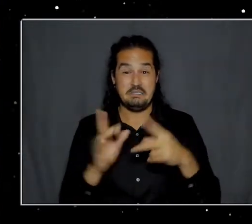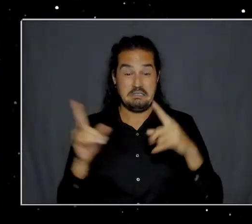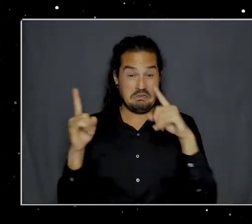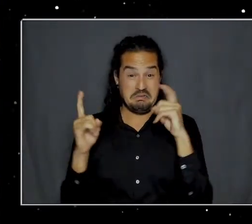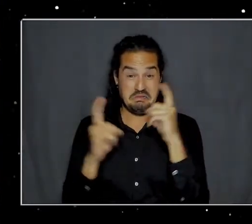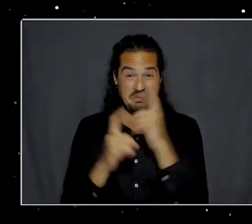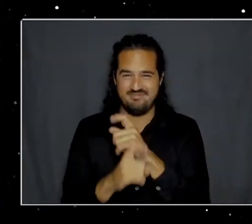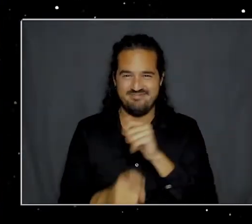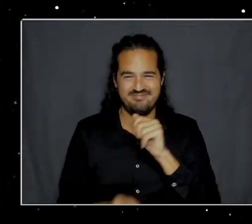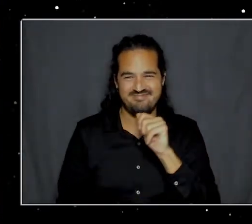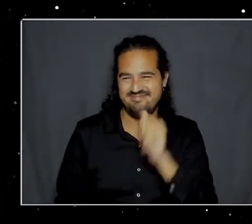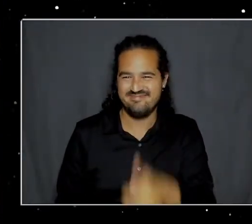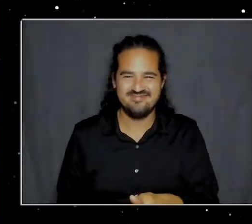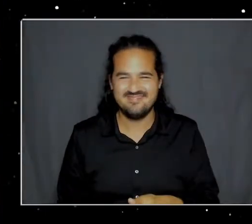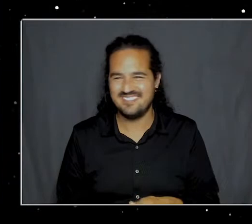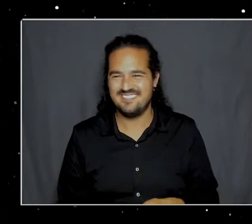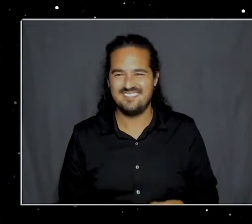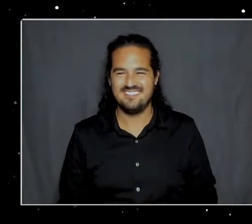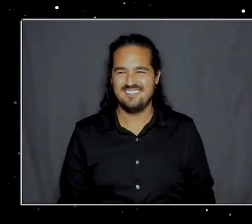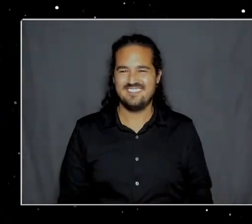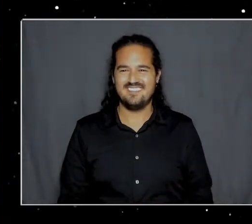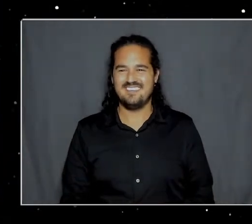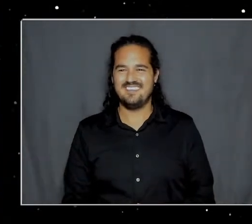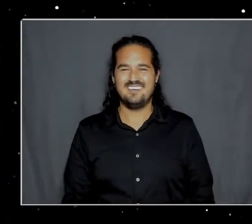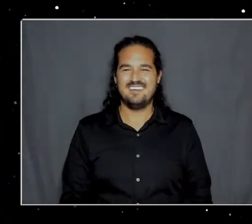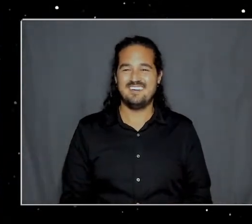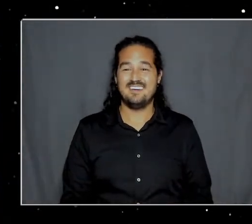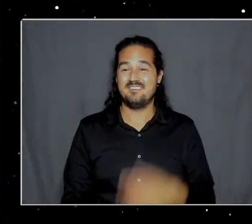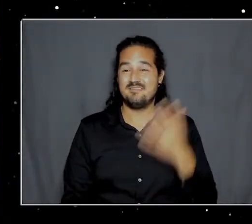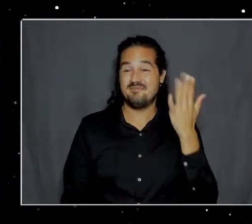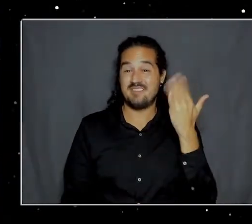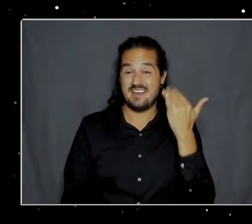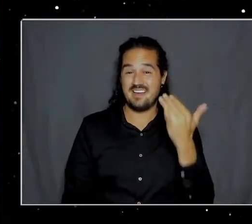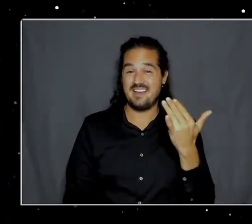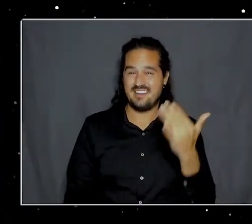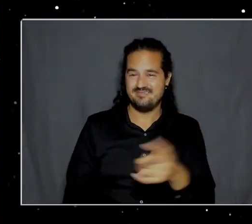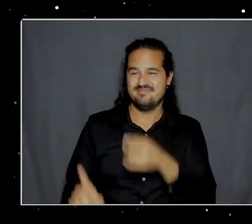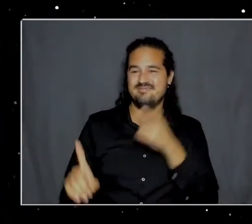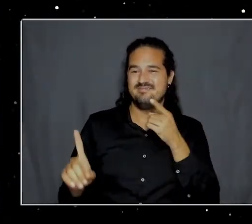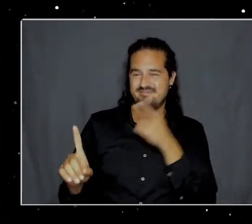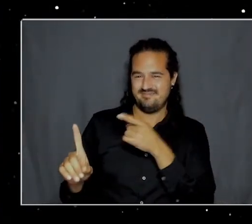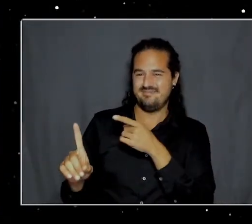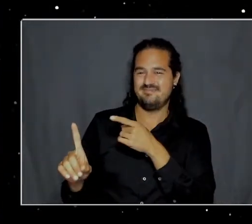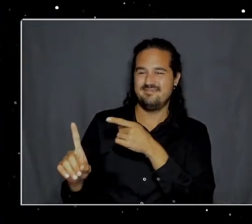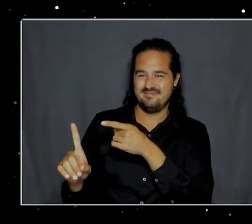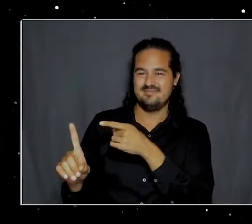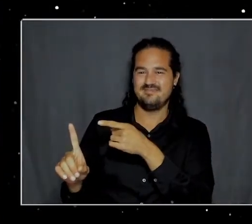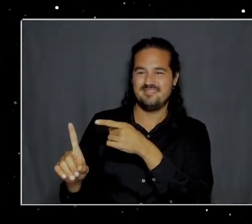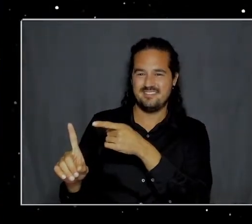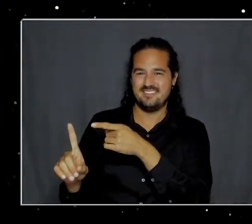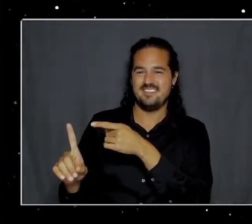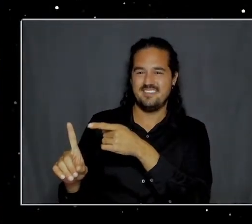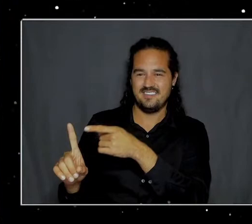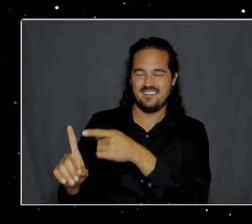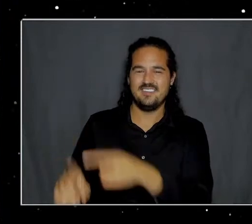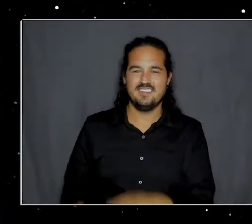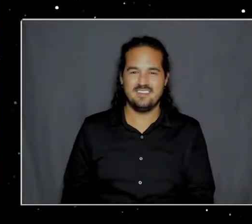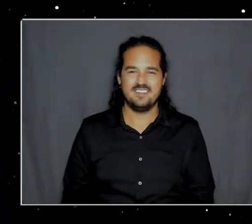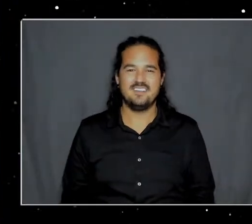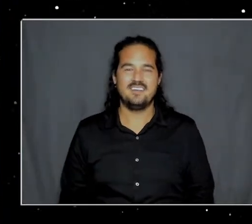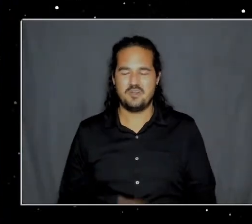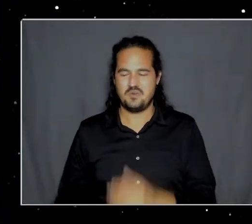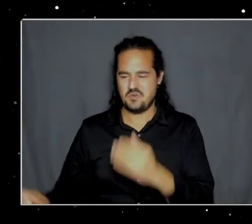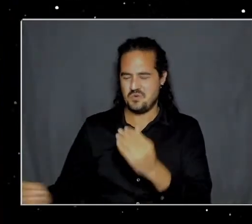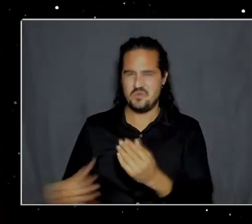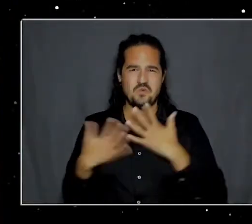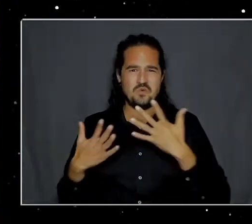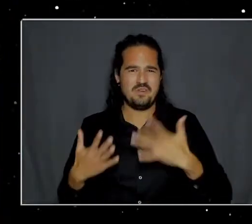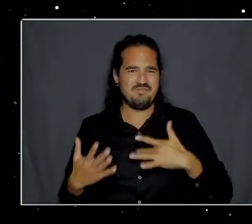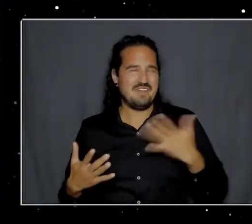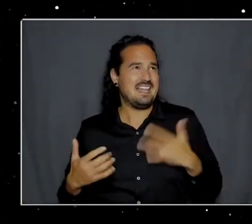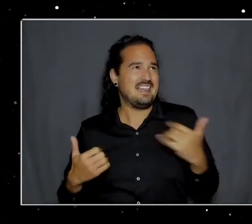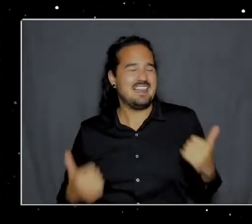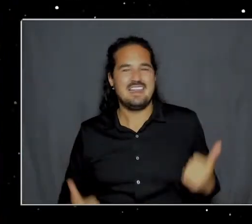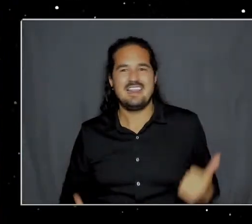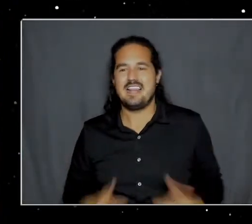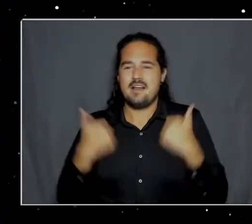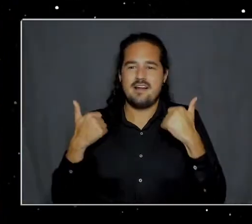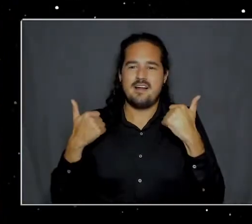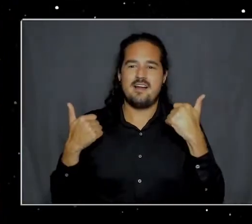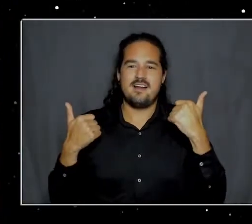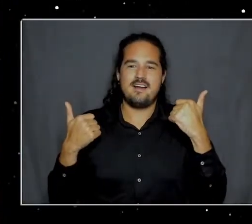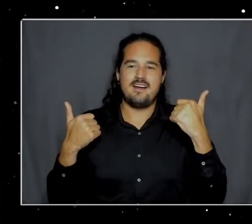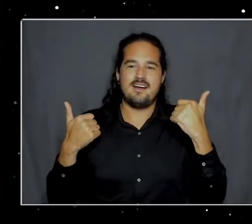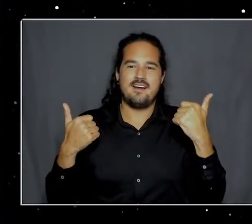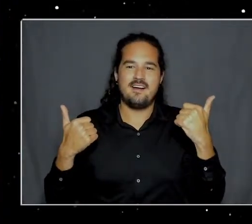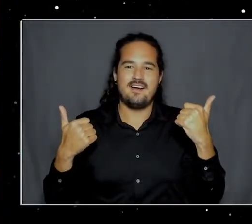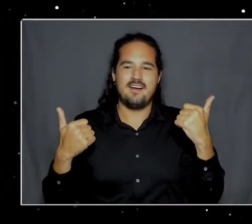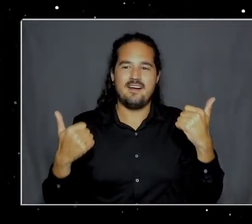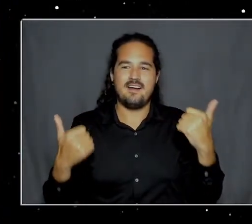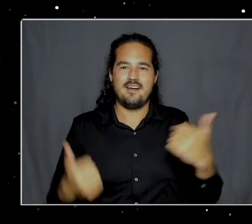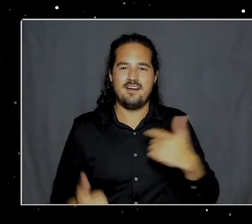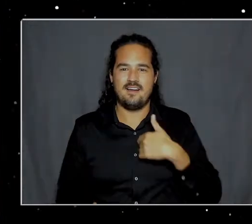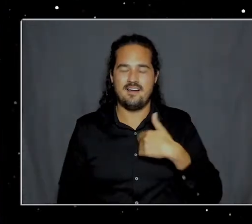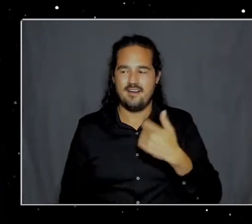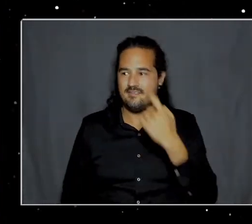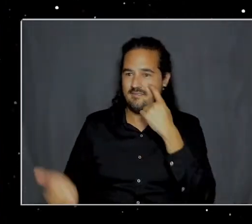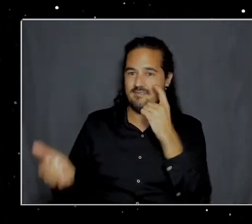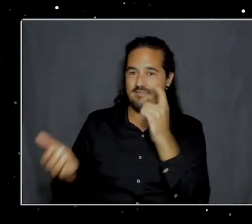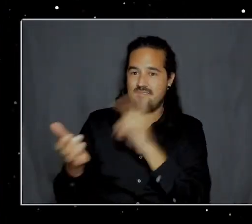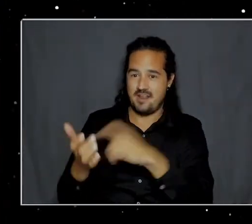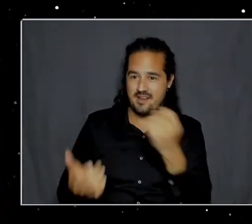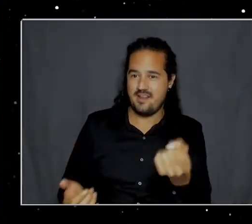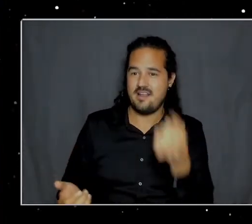AND YOU'RE THE REASON WHY